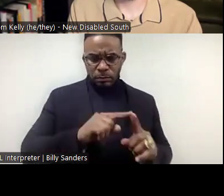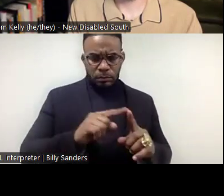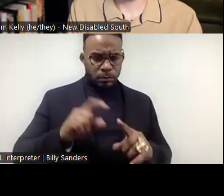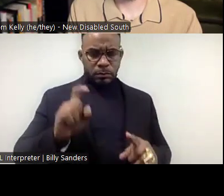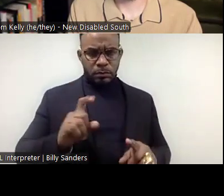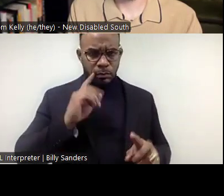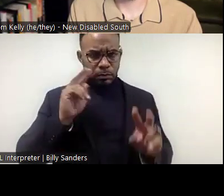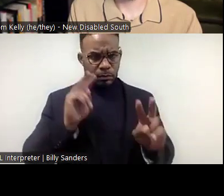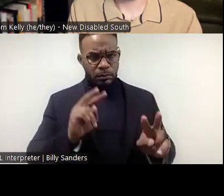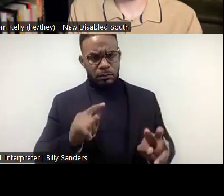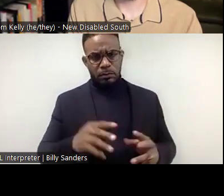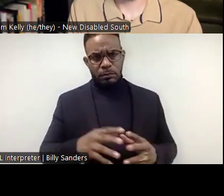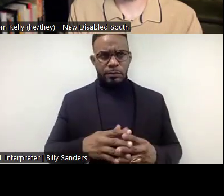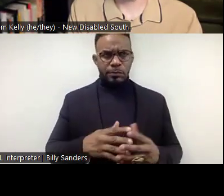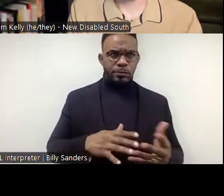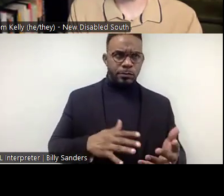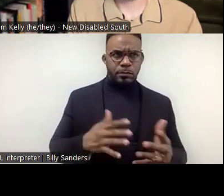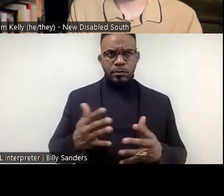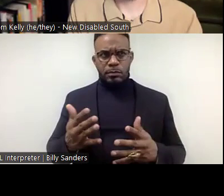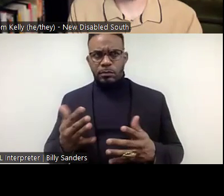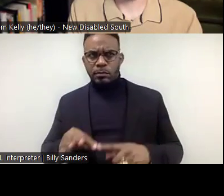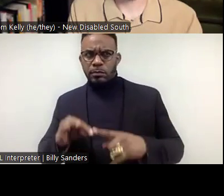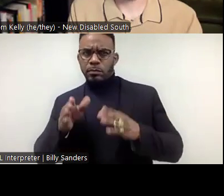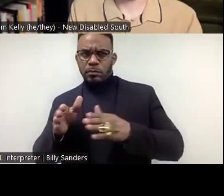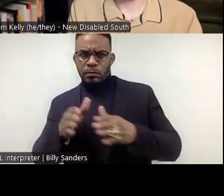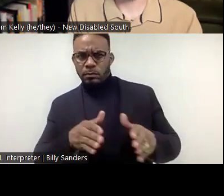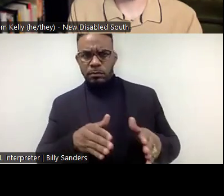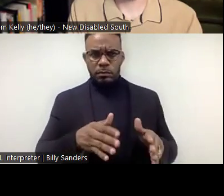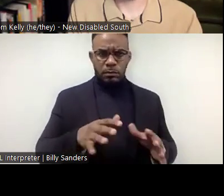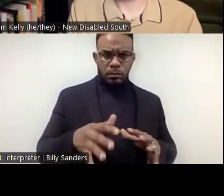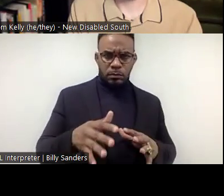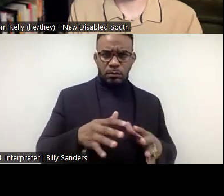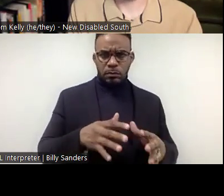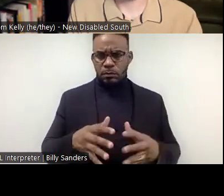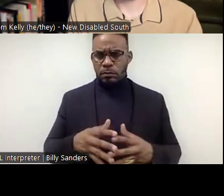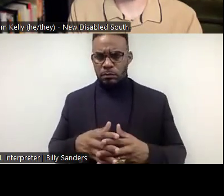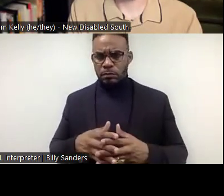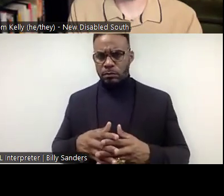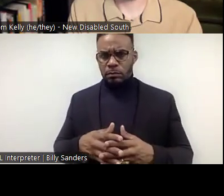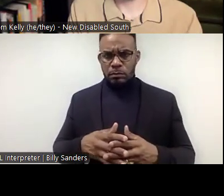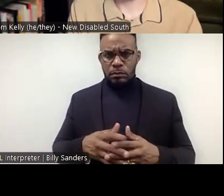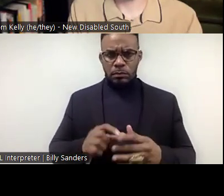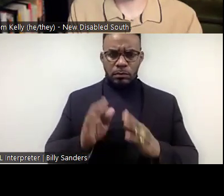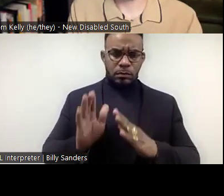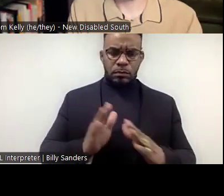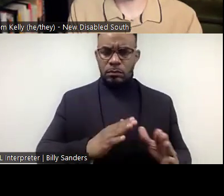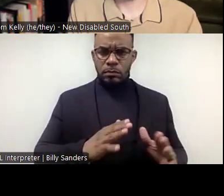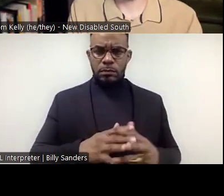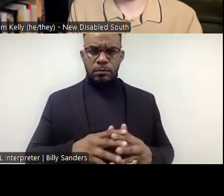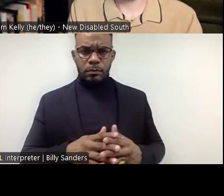need to know too that we also have to look at kind of unique